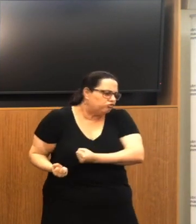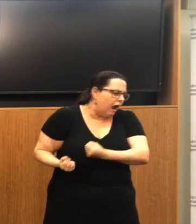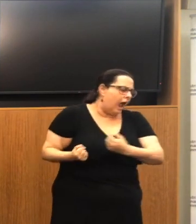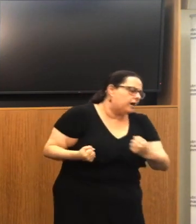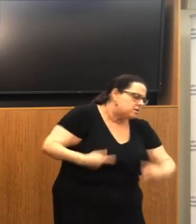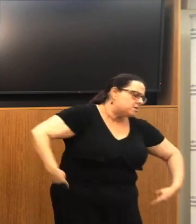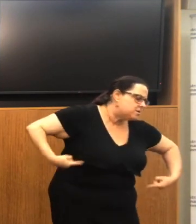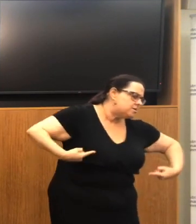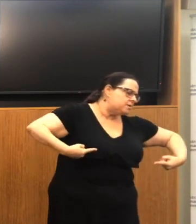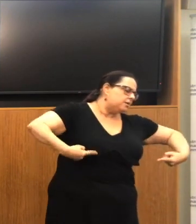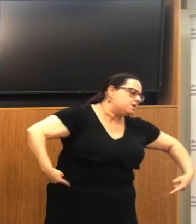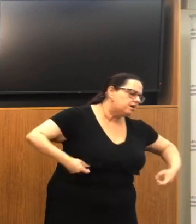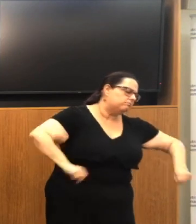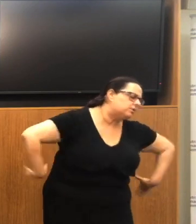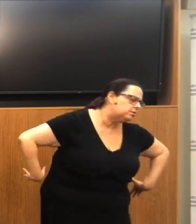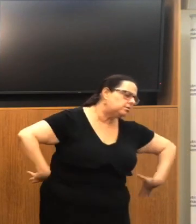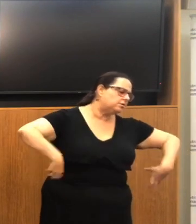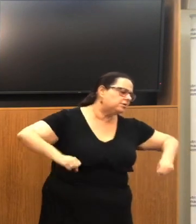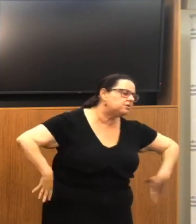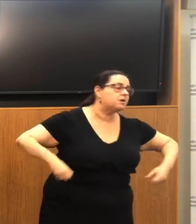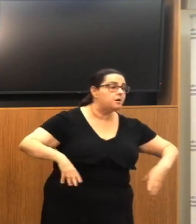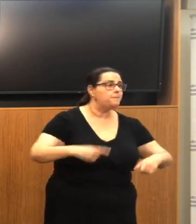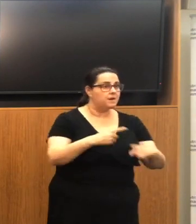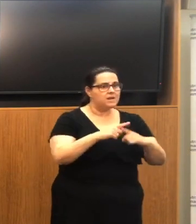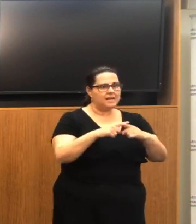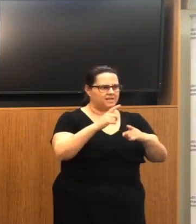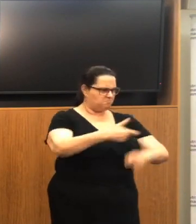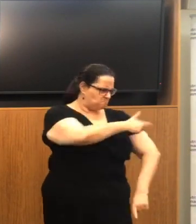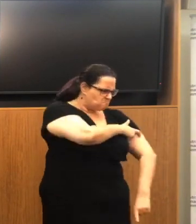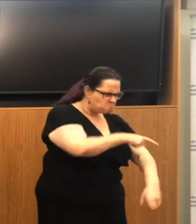all the interrogations as you call them,